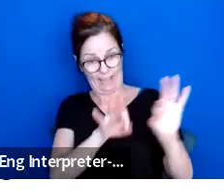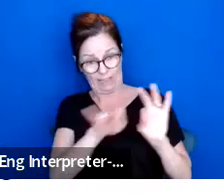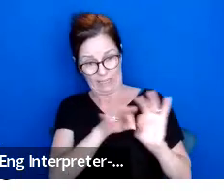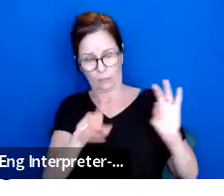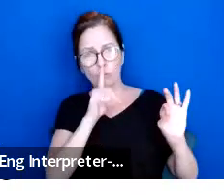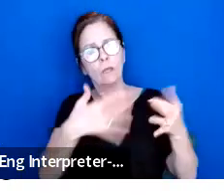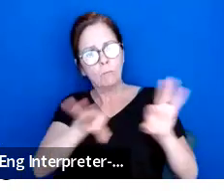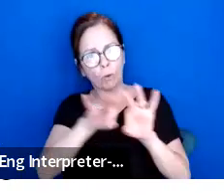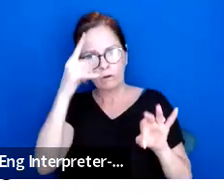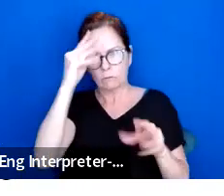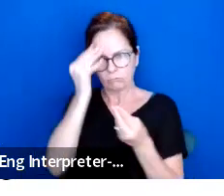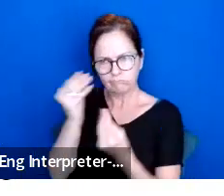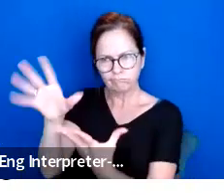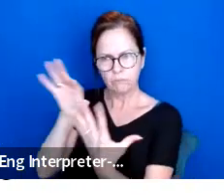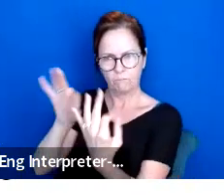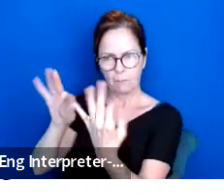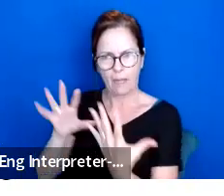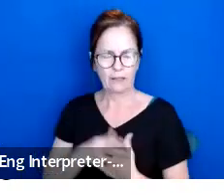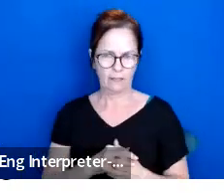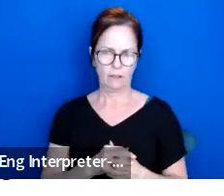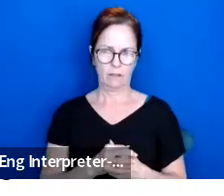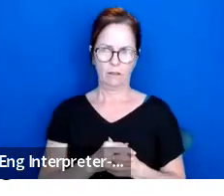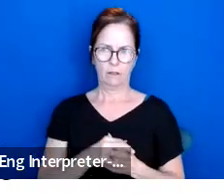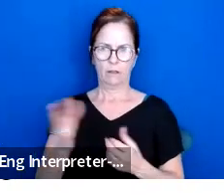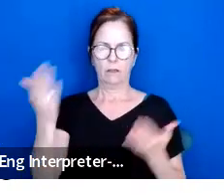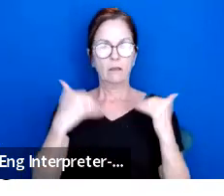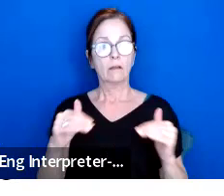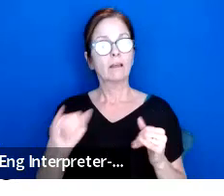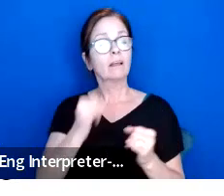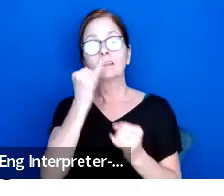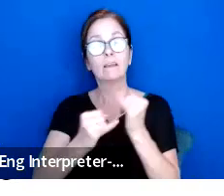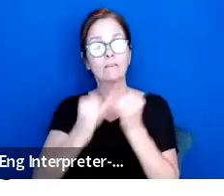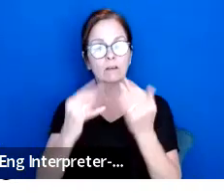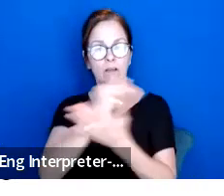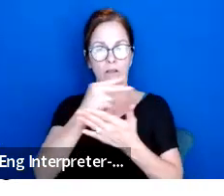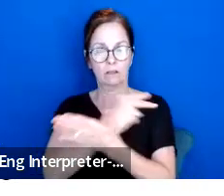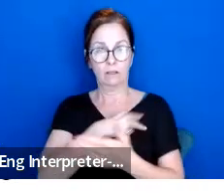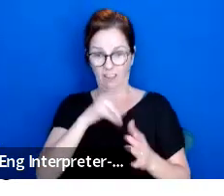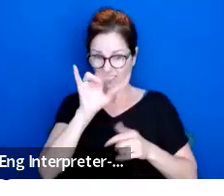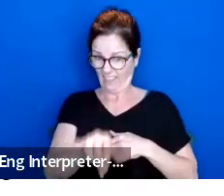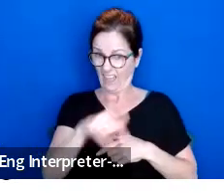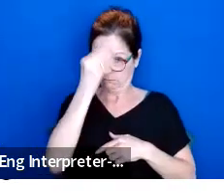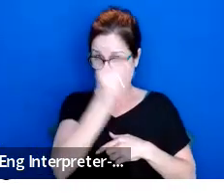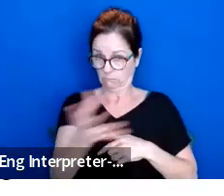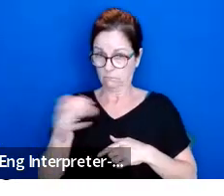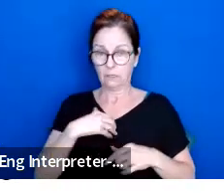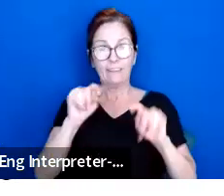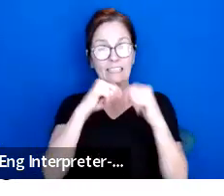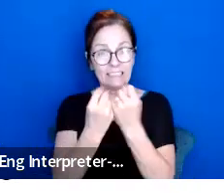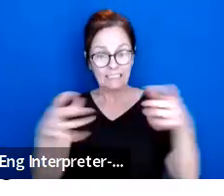Yeah, so this is the other thing that we would know is that the final review is co-written. Right.